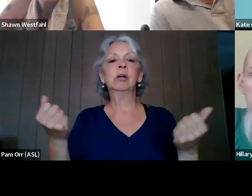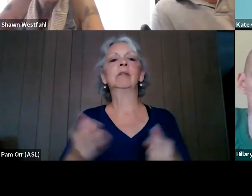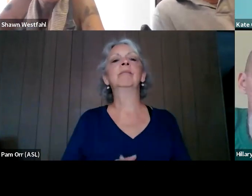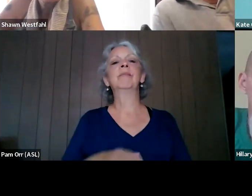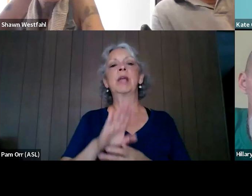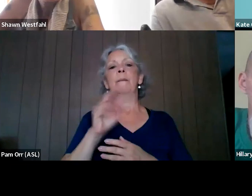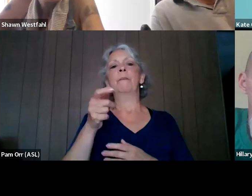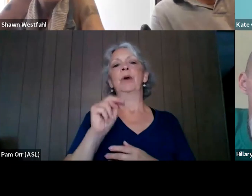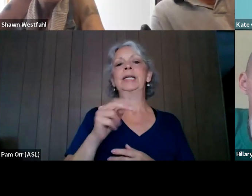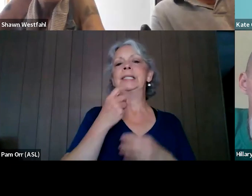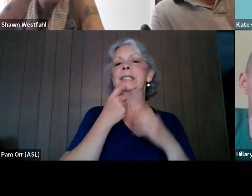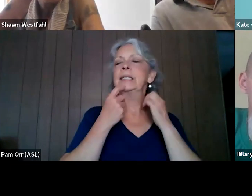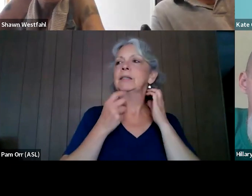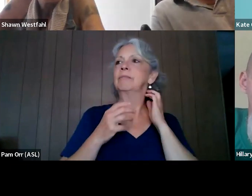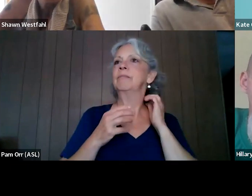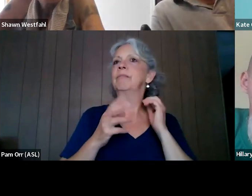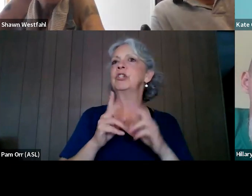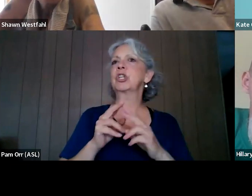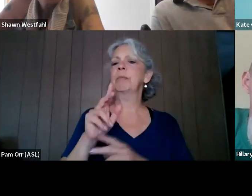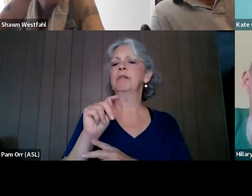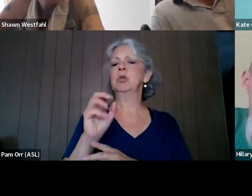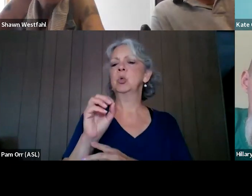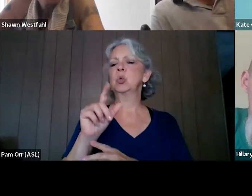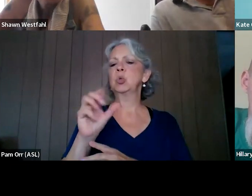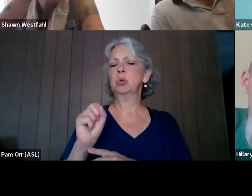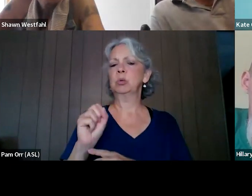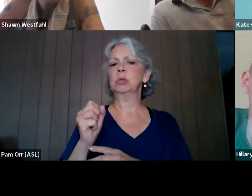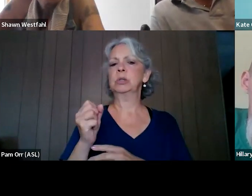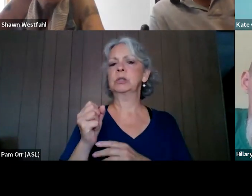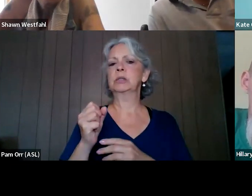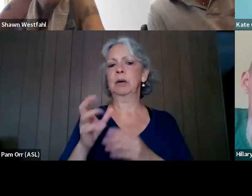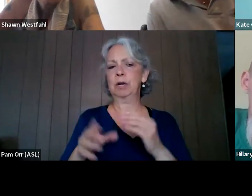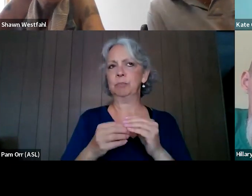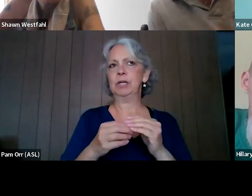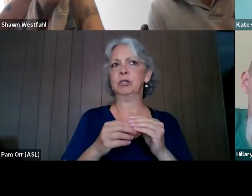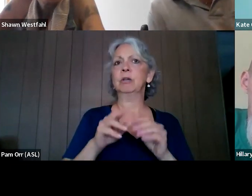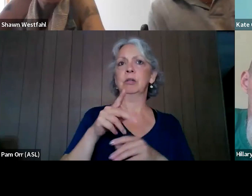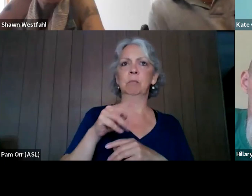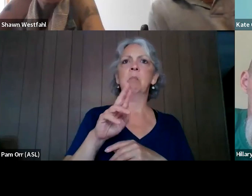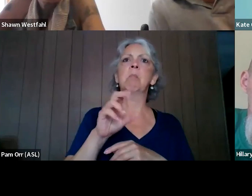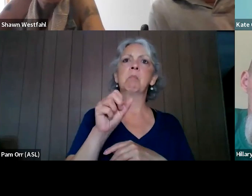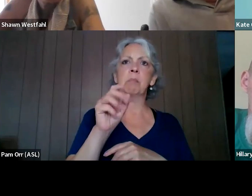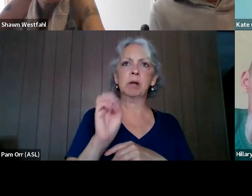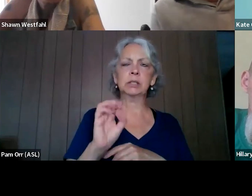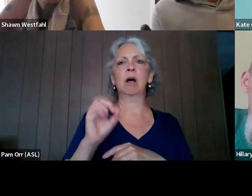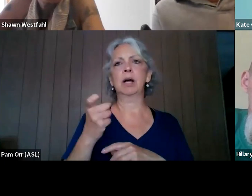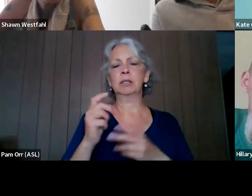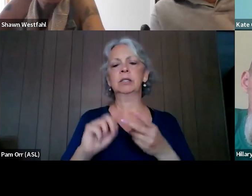There's a couple of tools that I wanna mention along with the pulse ox. You know, emergency oxygen